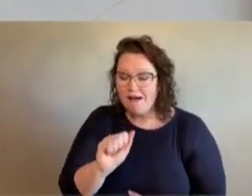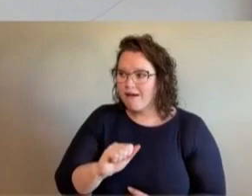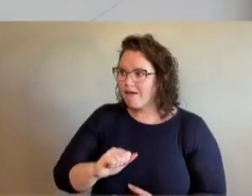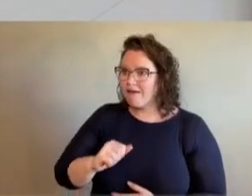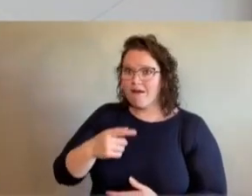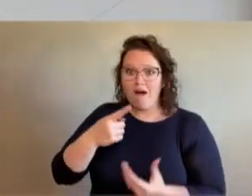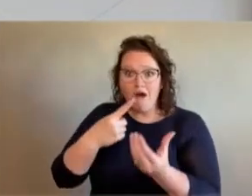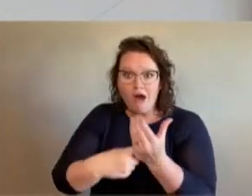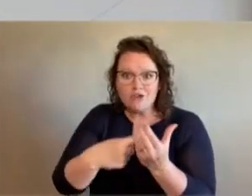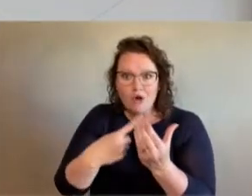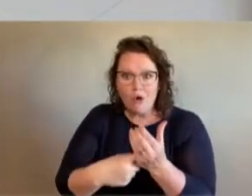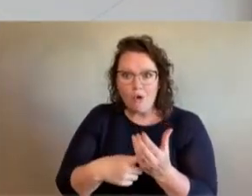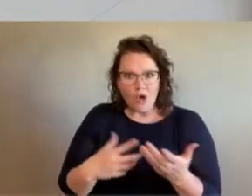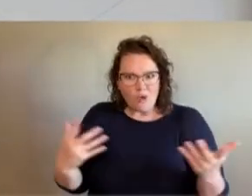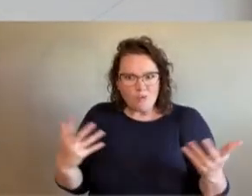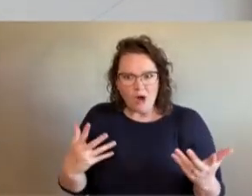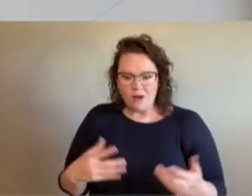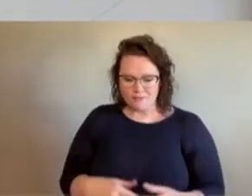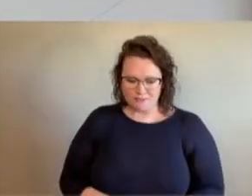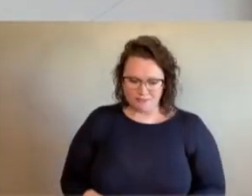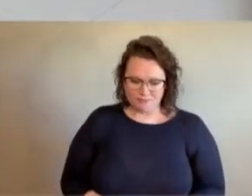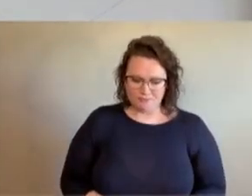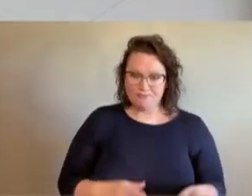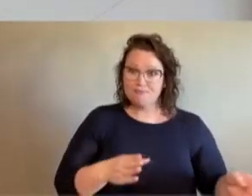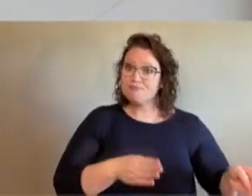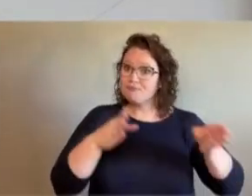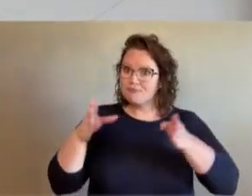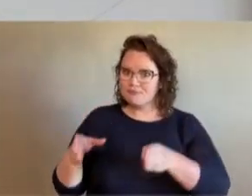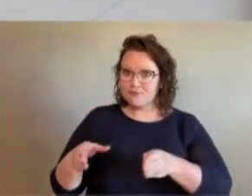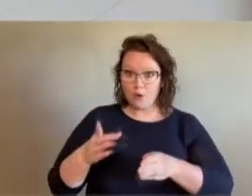What is his favorite food? Does he like pizza, hot dogs,